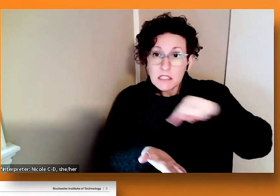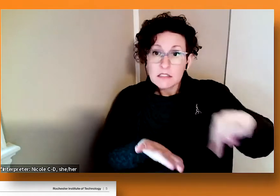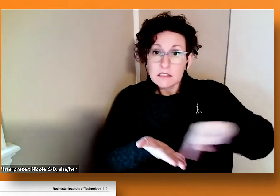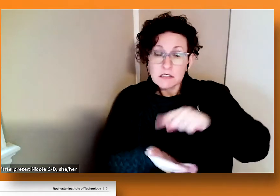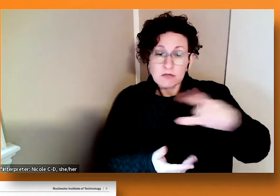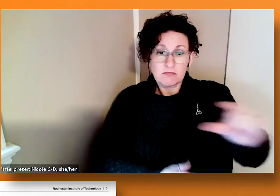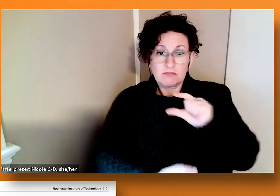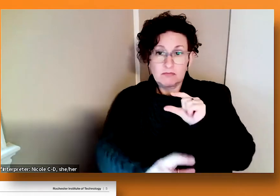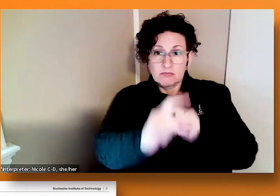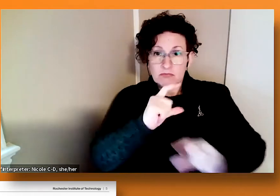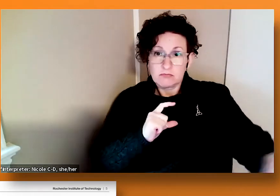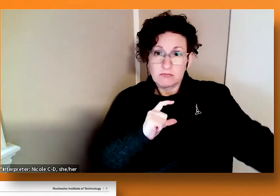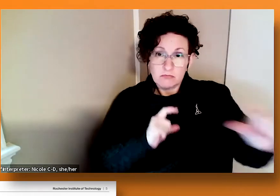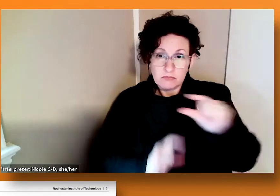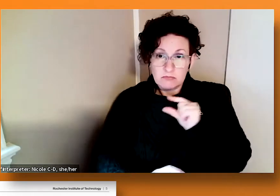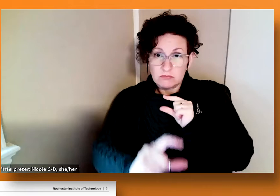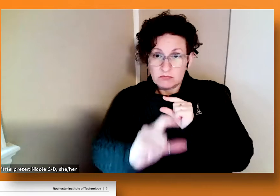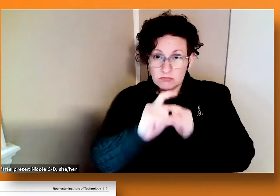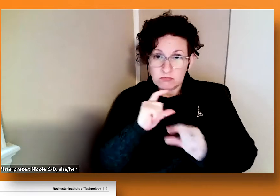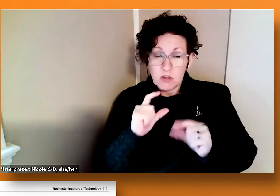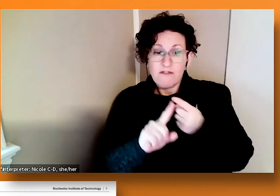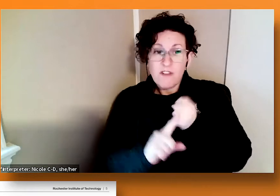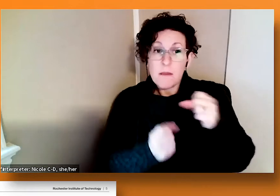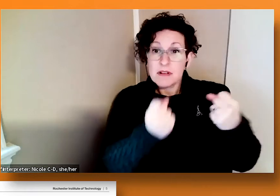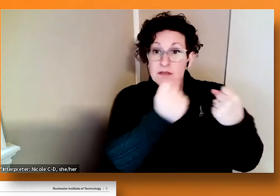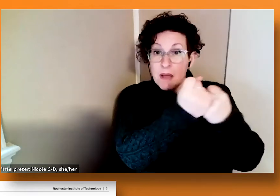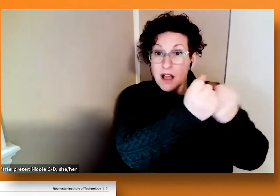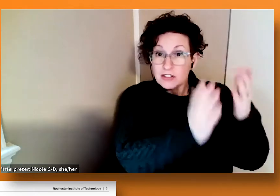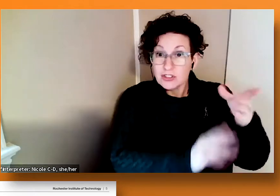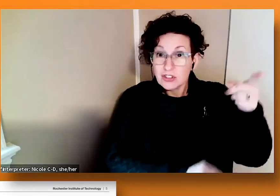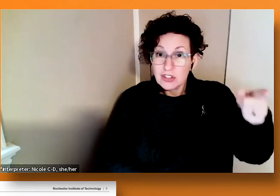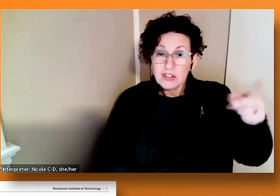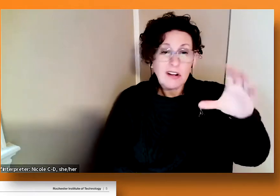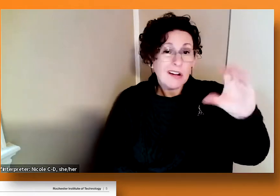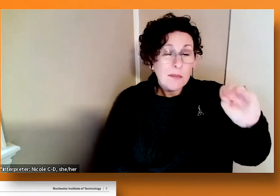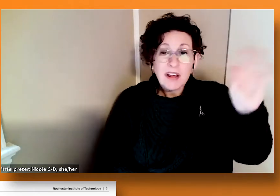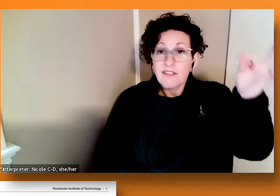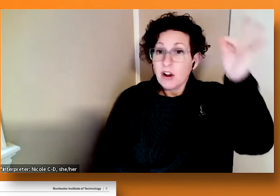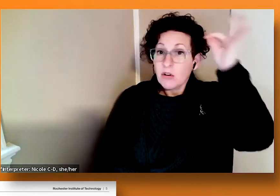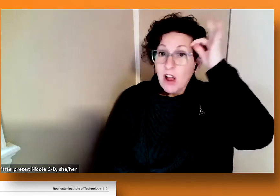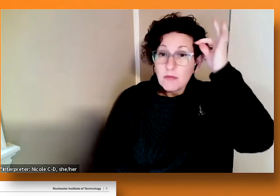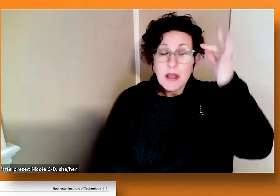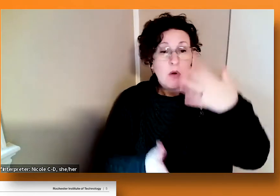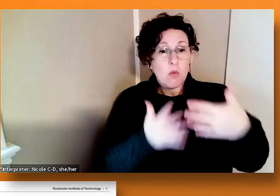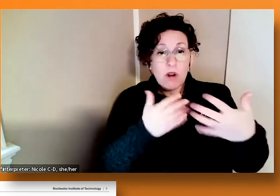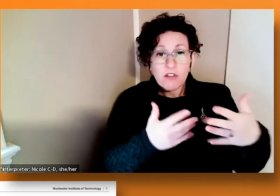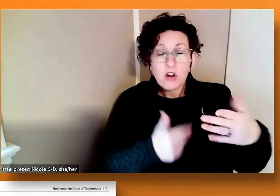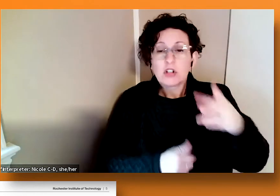That's where, if you get payments--as payments come in to the grant from the sponsor,